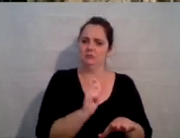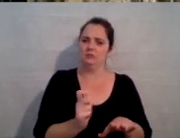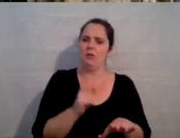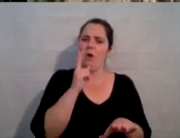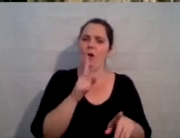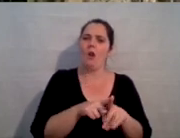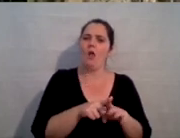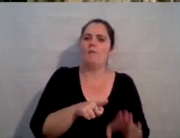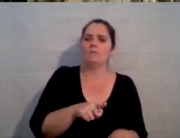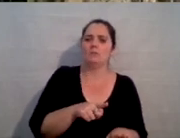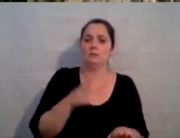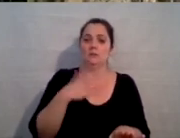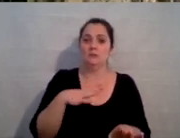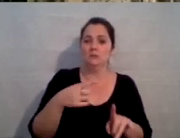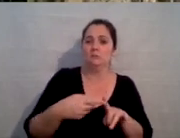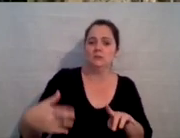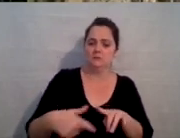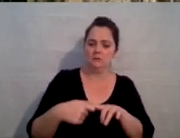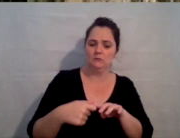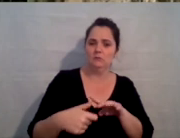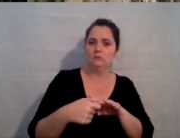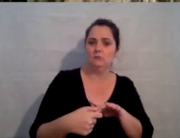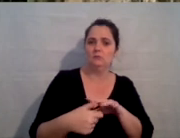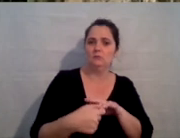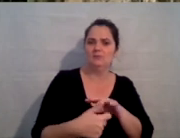I don't need a lot of detail, I don't need to draw toes, I don't need to do any of that, I